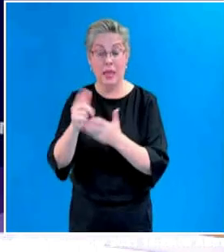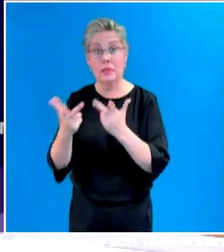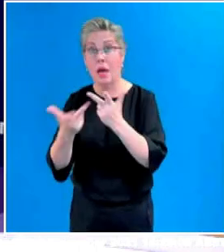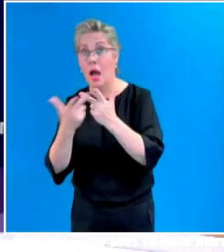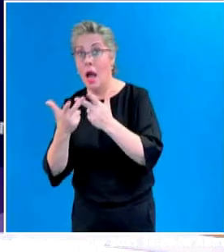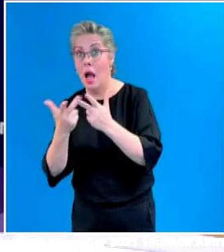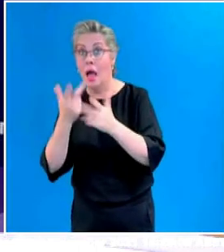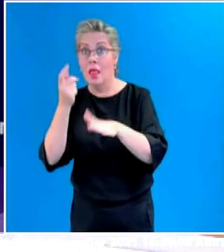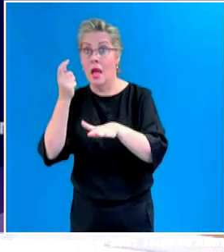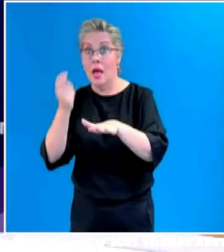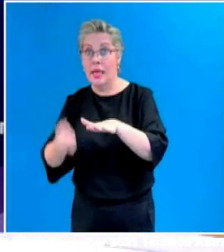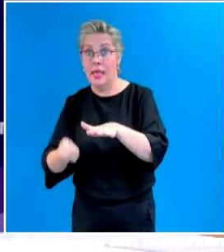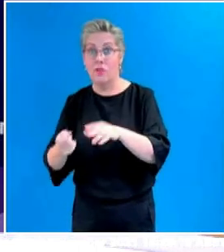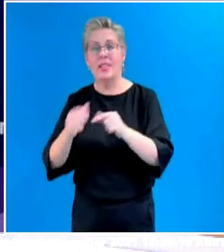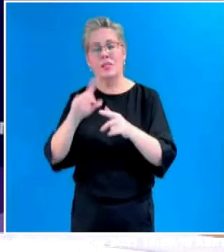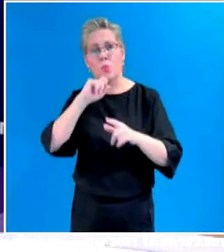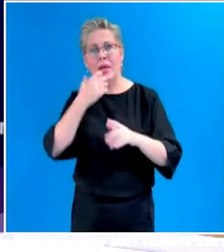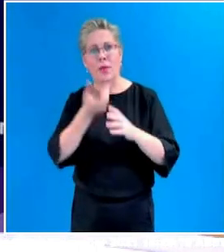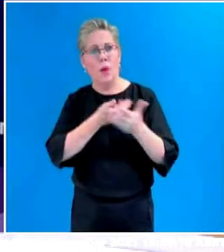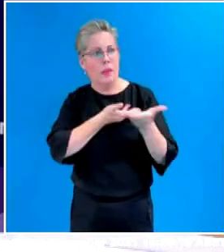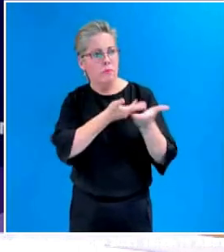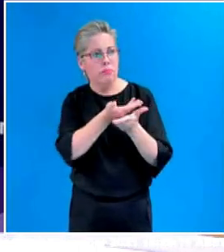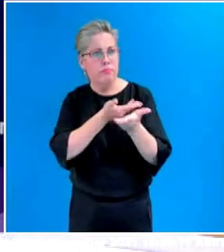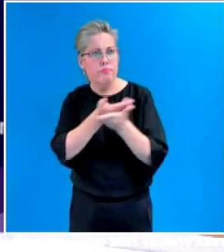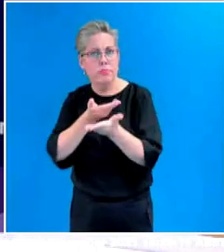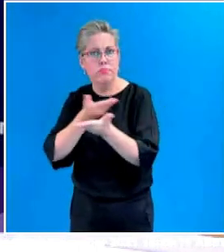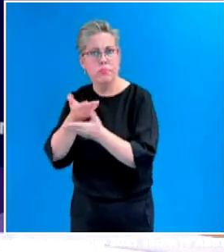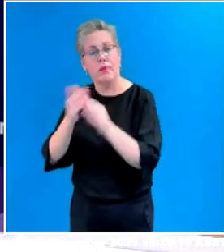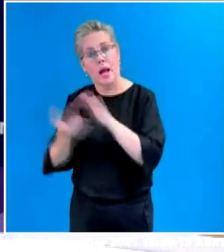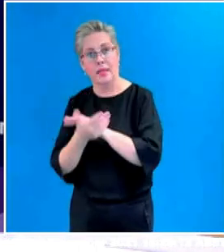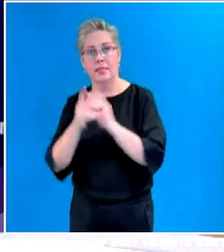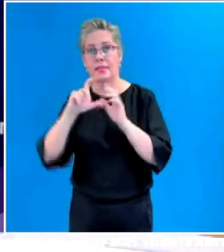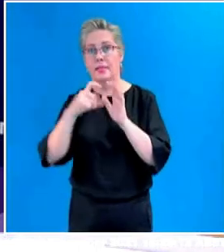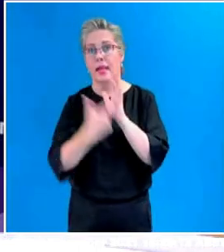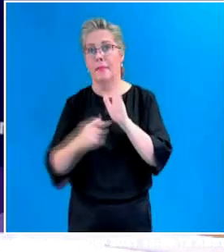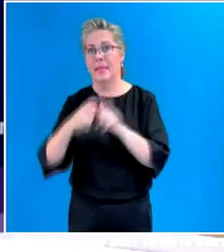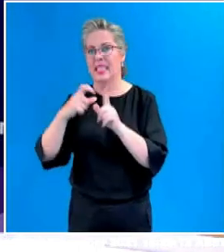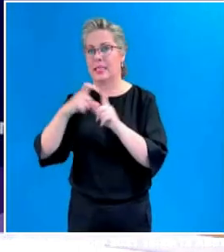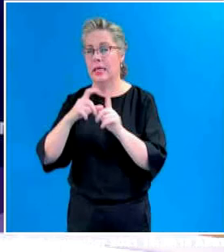state and territory governments their obligations under the CRPD.